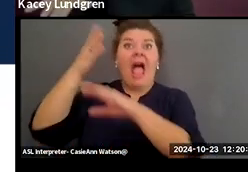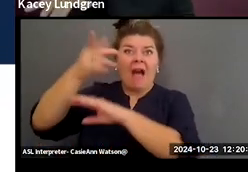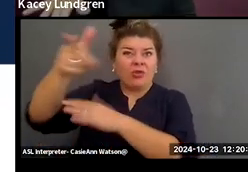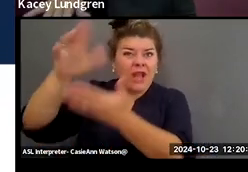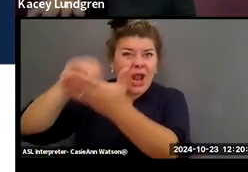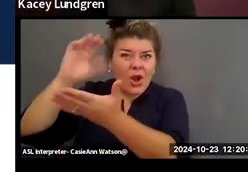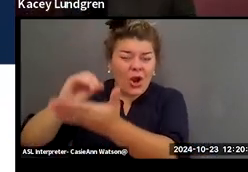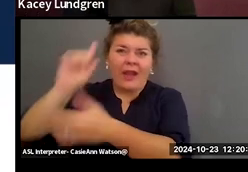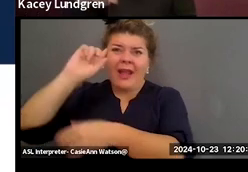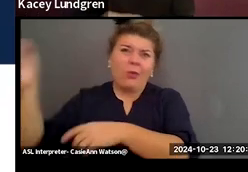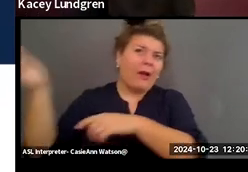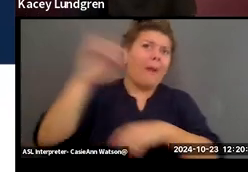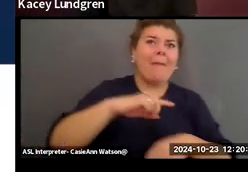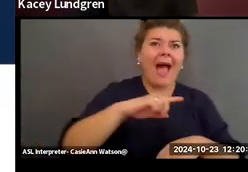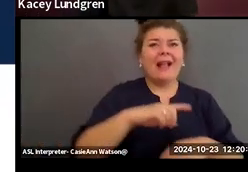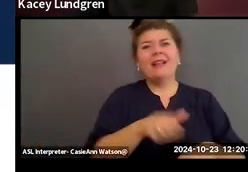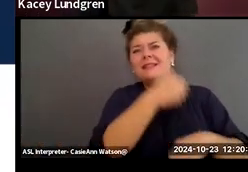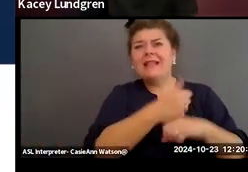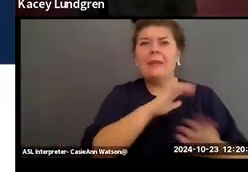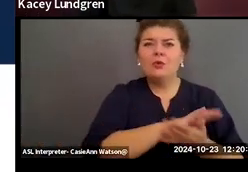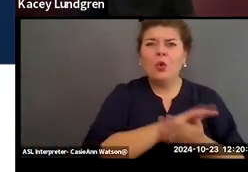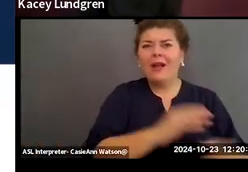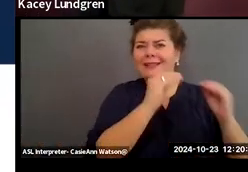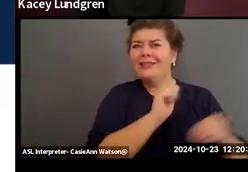found a school, and teach Alice. Easy peasy, right?